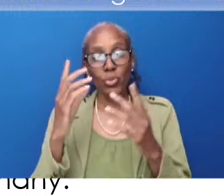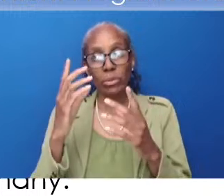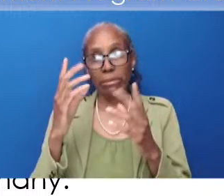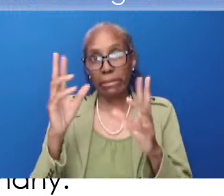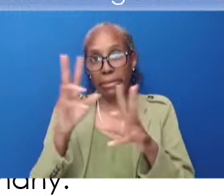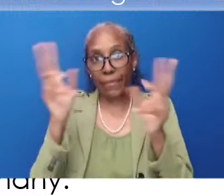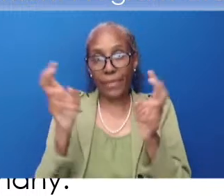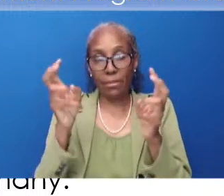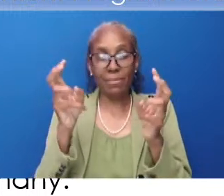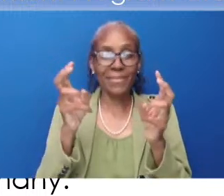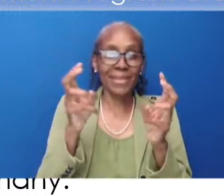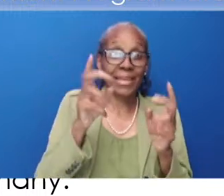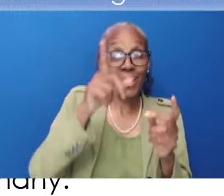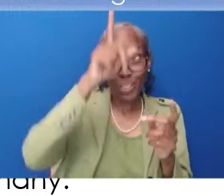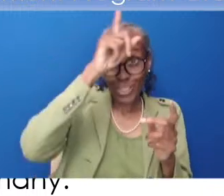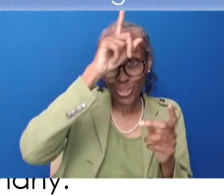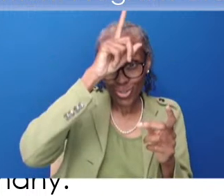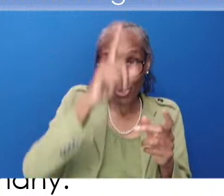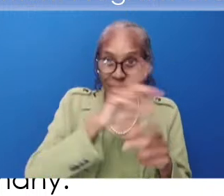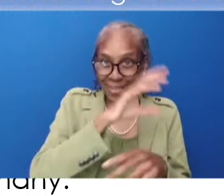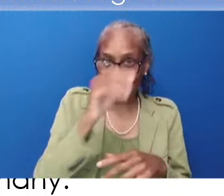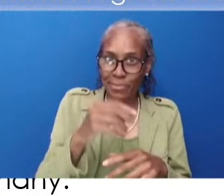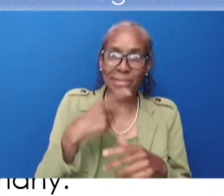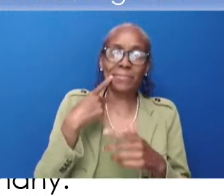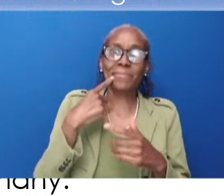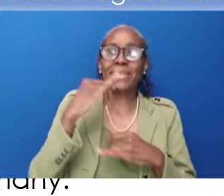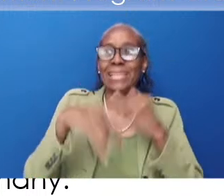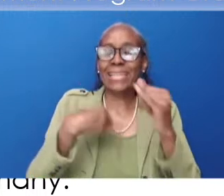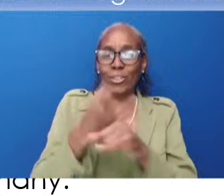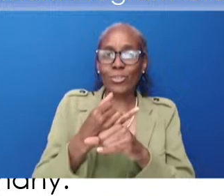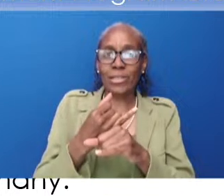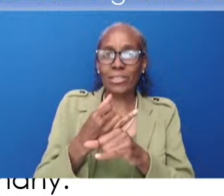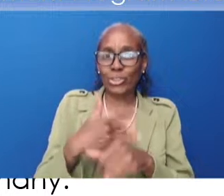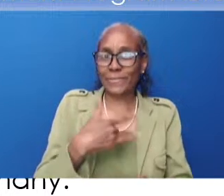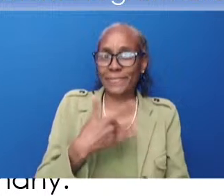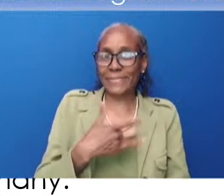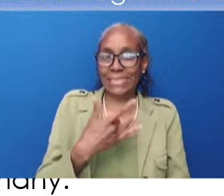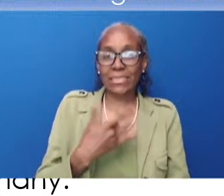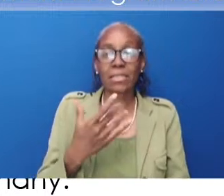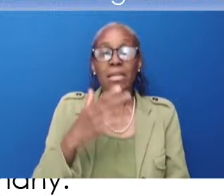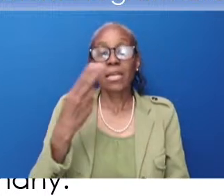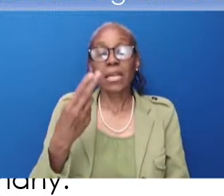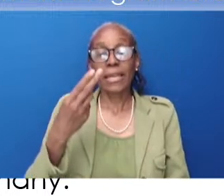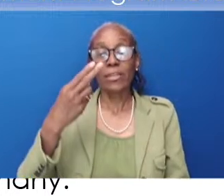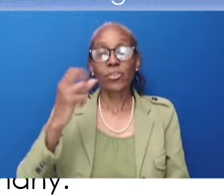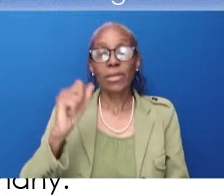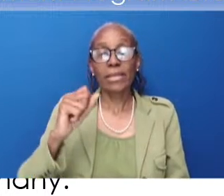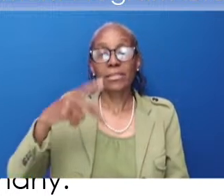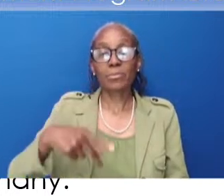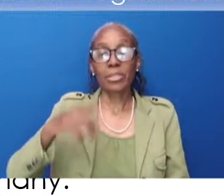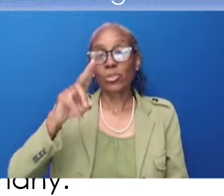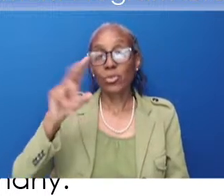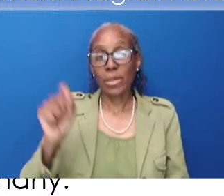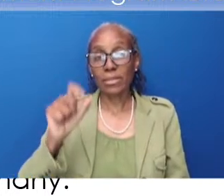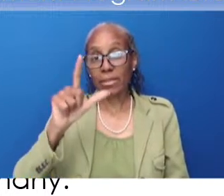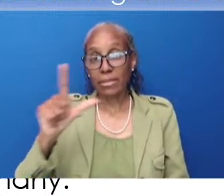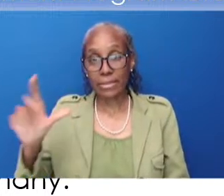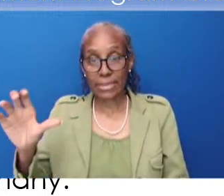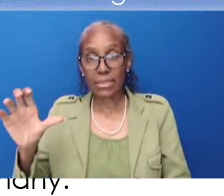KEEPING WITH OUR PARTIAL THEME